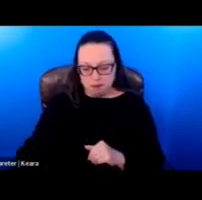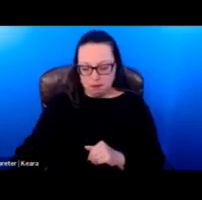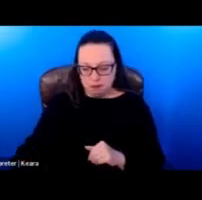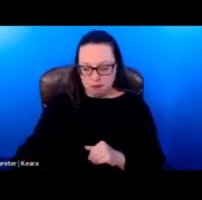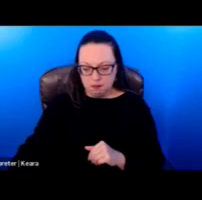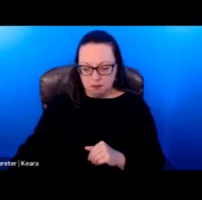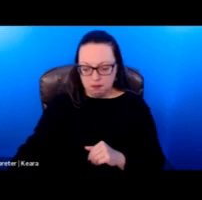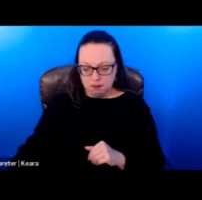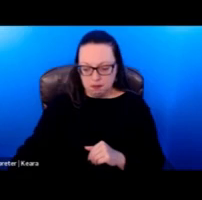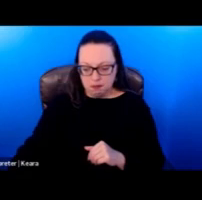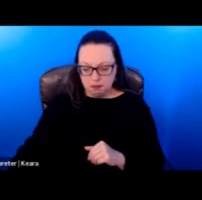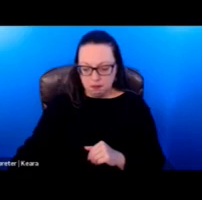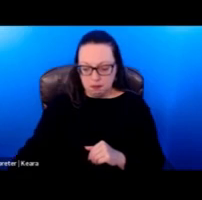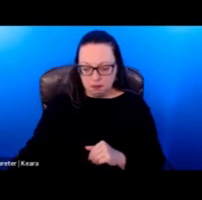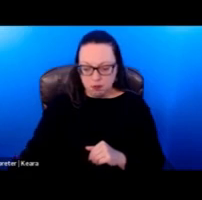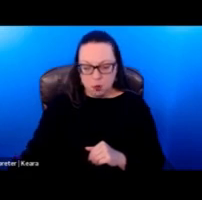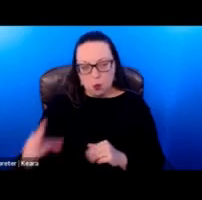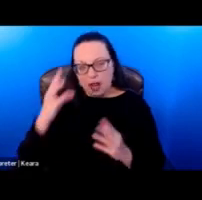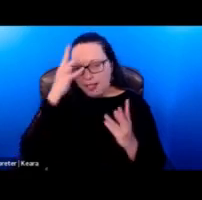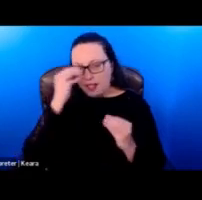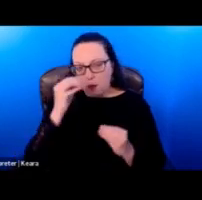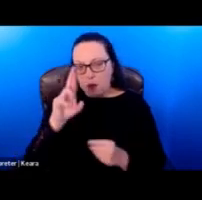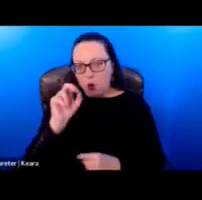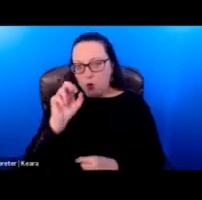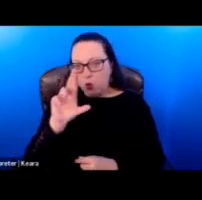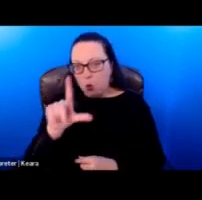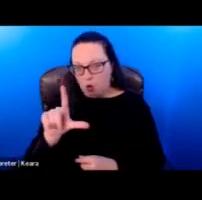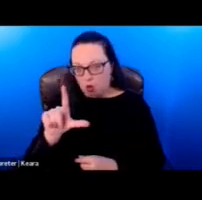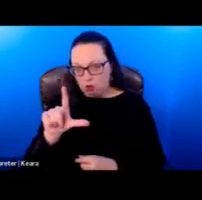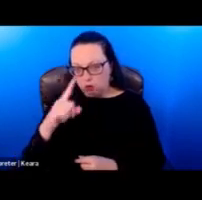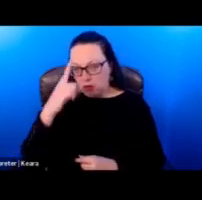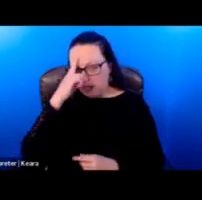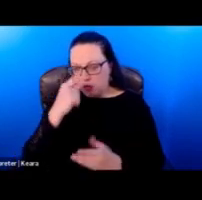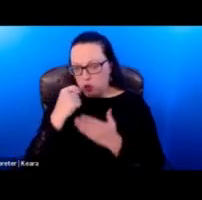it's just just country. And when I think back in the day peer